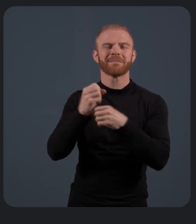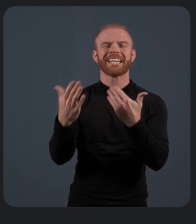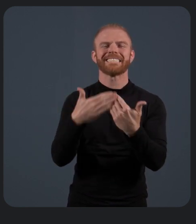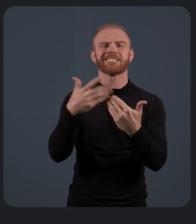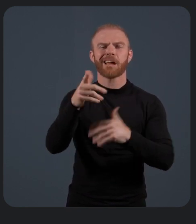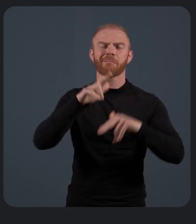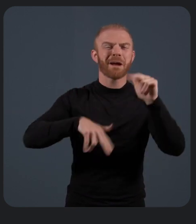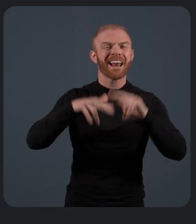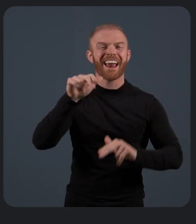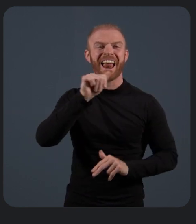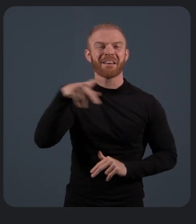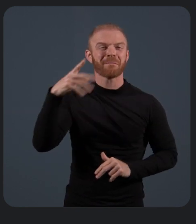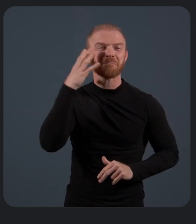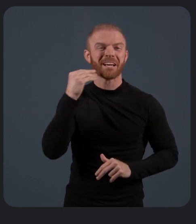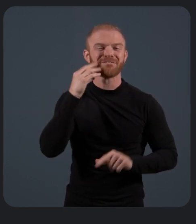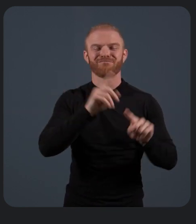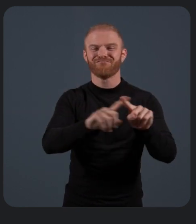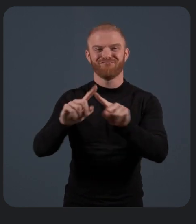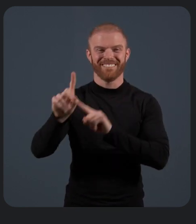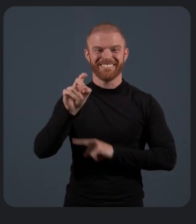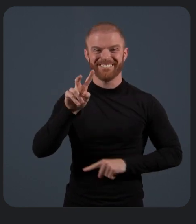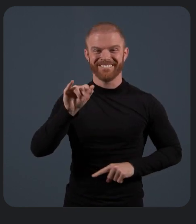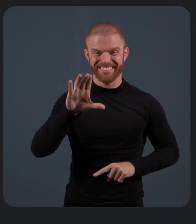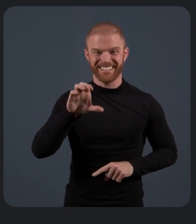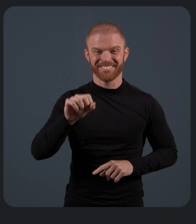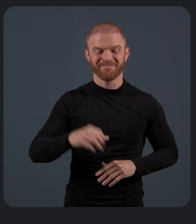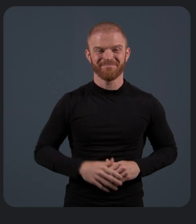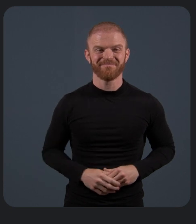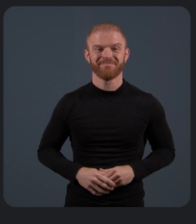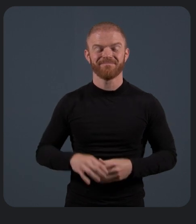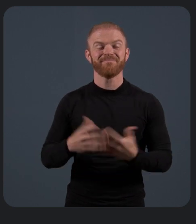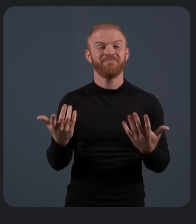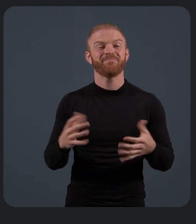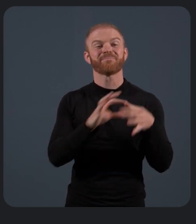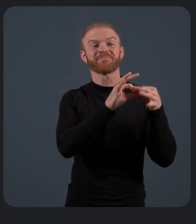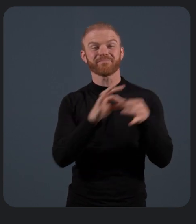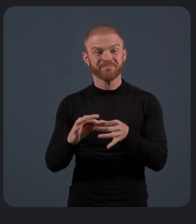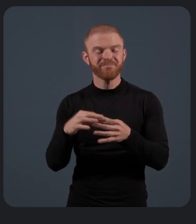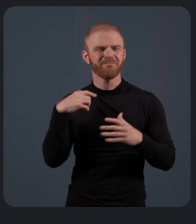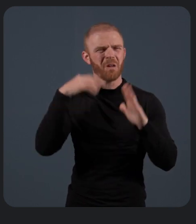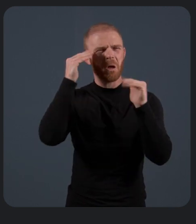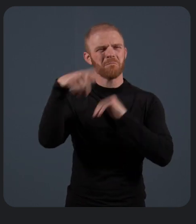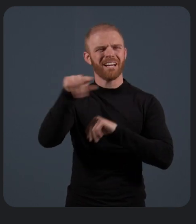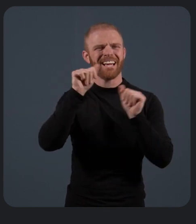experiences across devices. On that note, I hope you can see we have a lot of new features